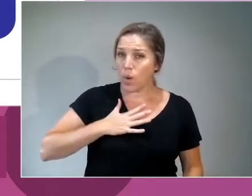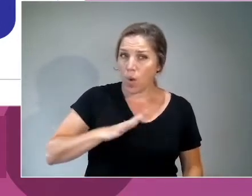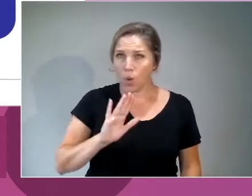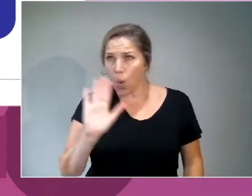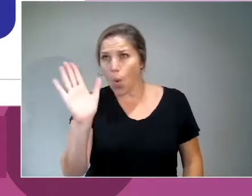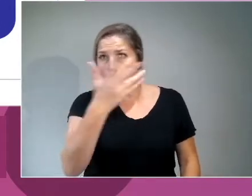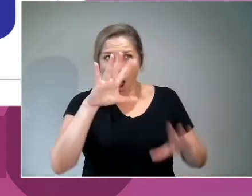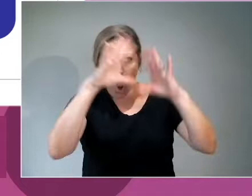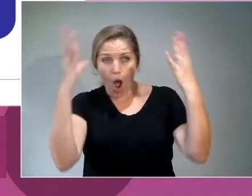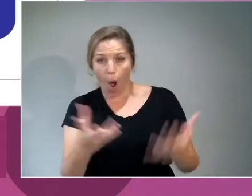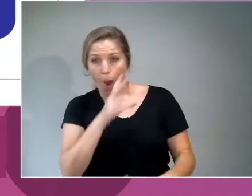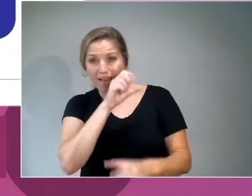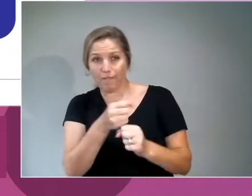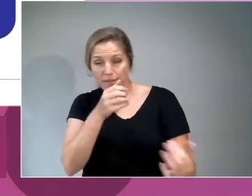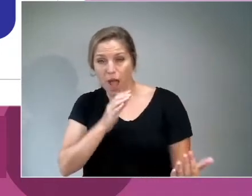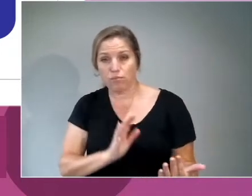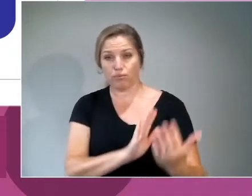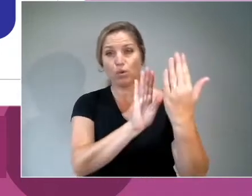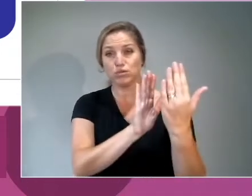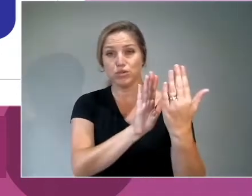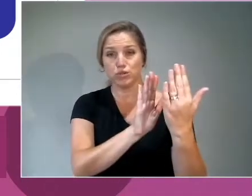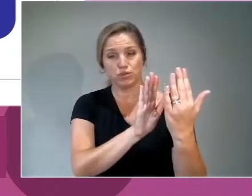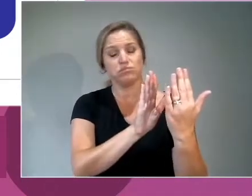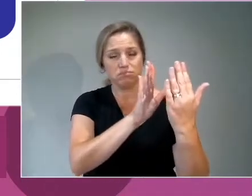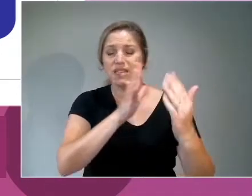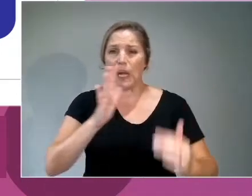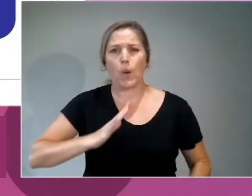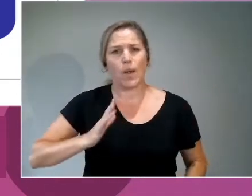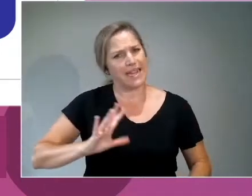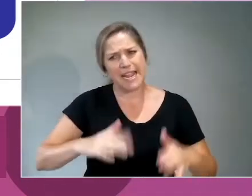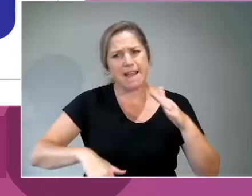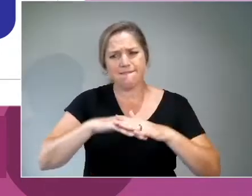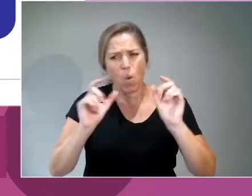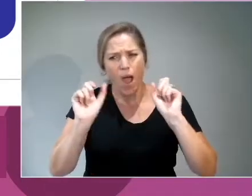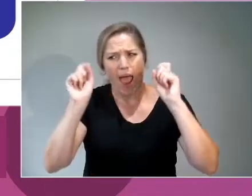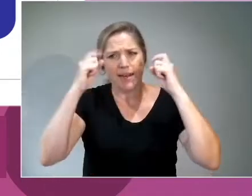unfortunately, it does need a deep understanding of how that system is working or not working